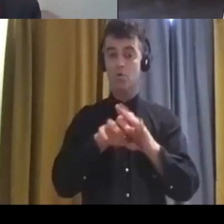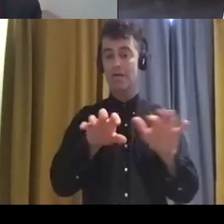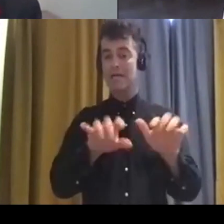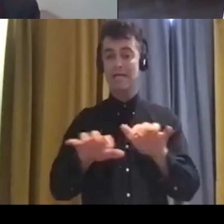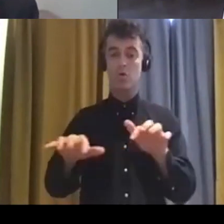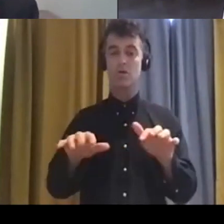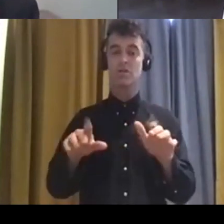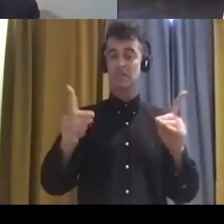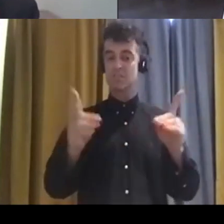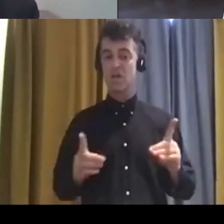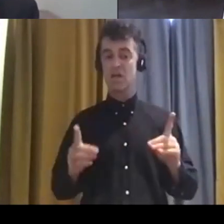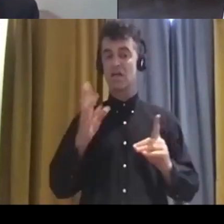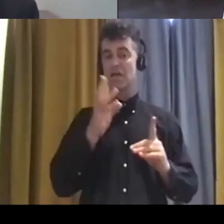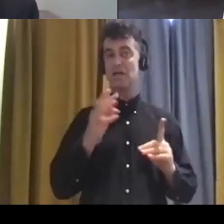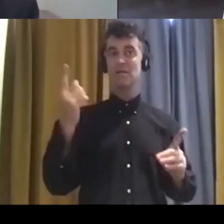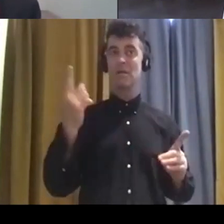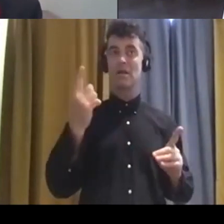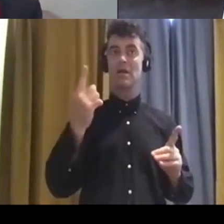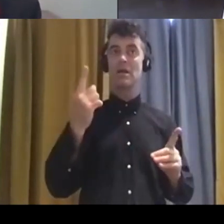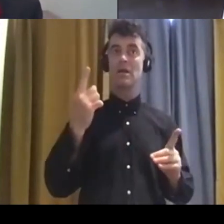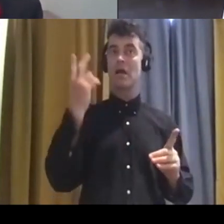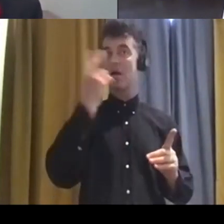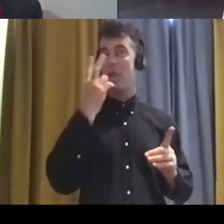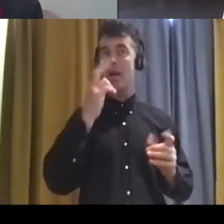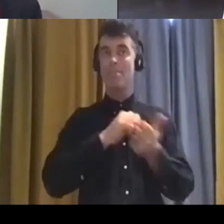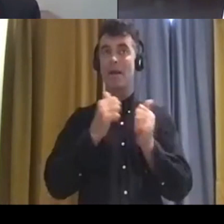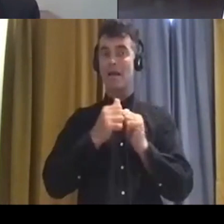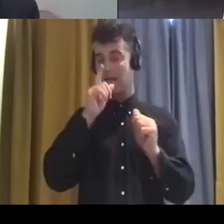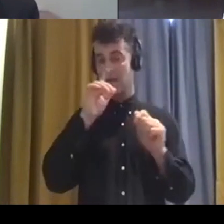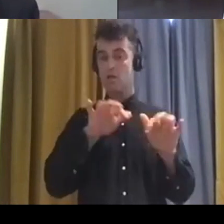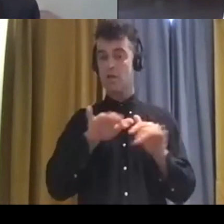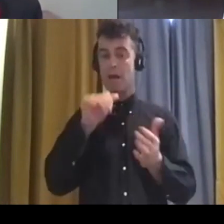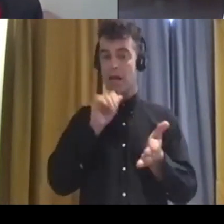that someone's blind partner could actually type legible letters to people. All of these